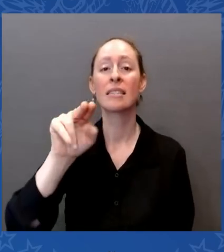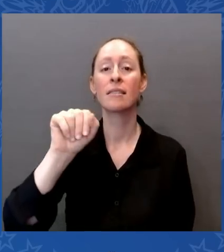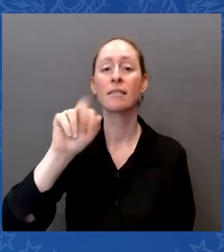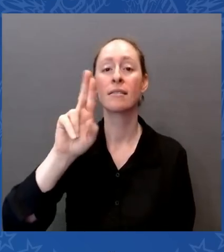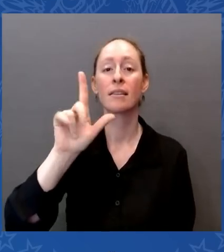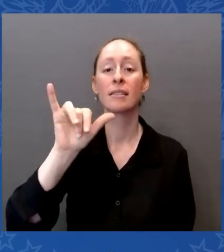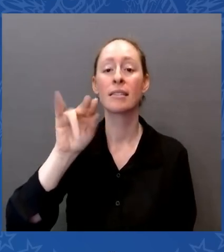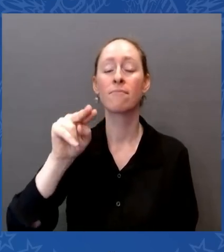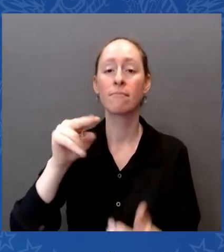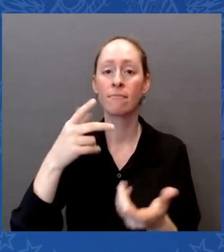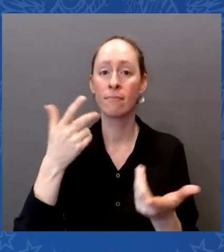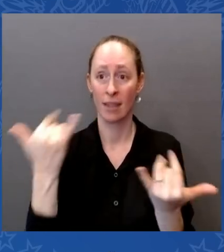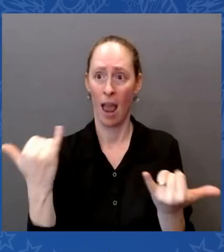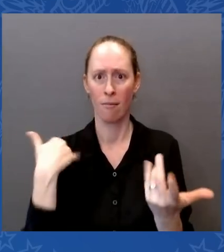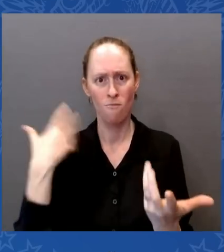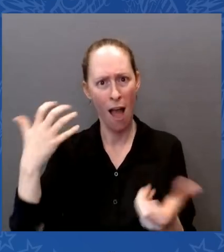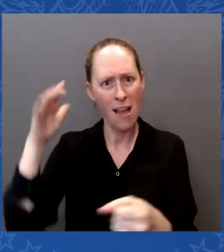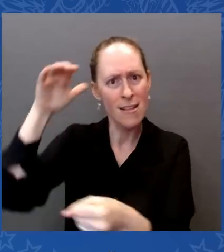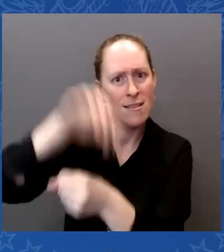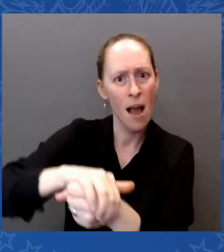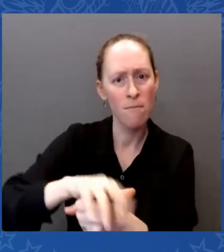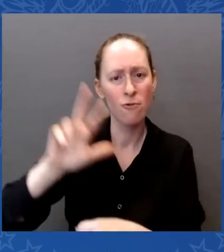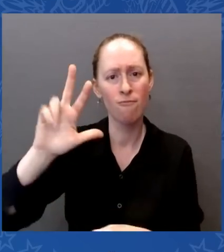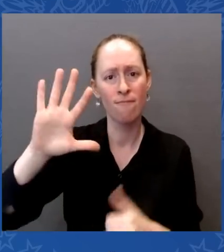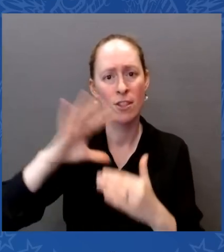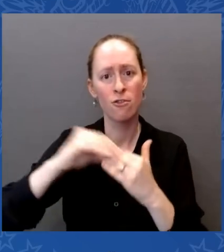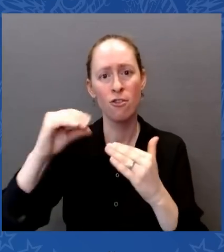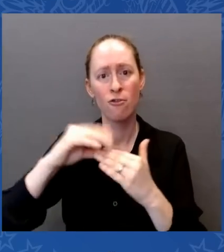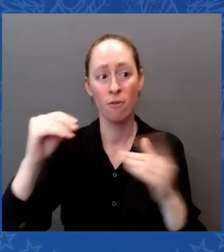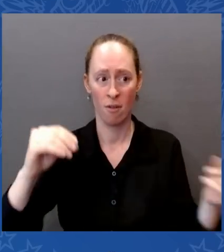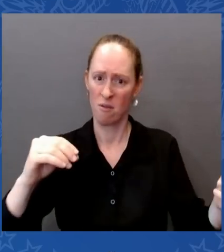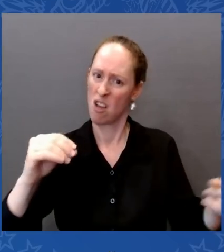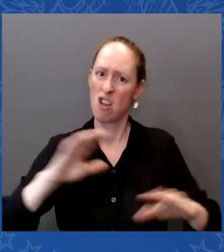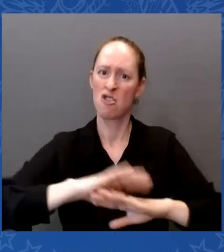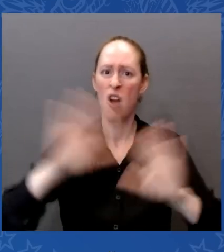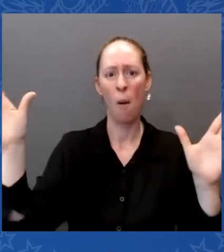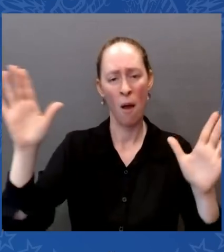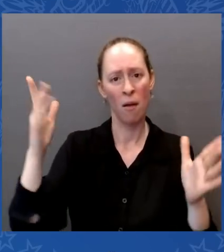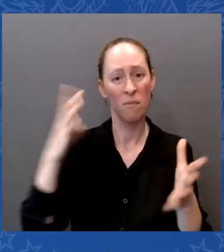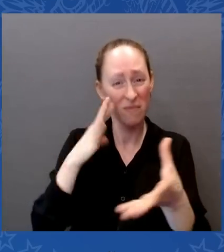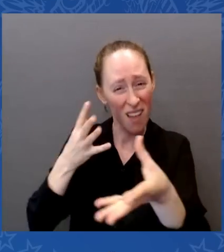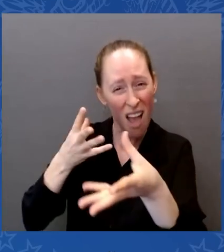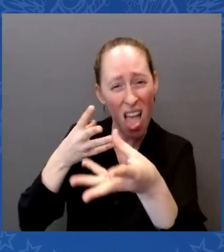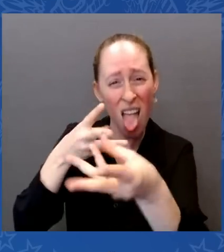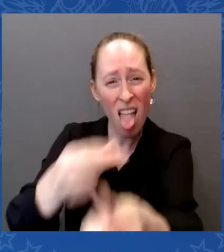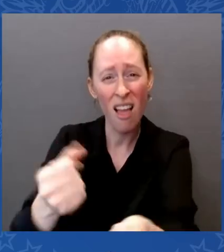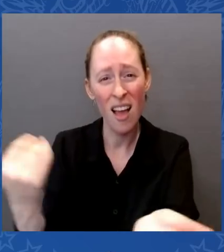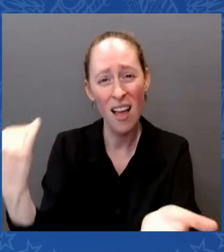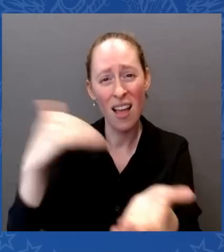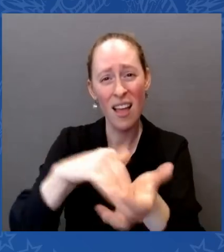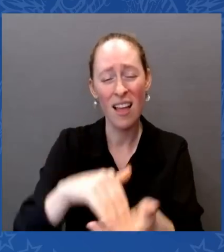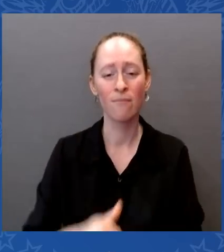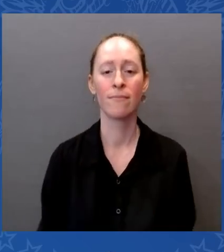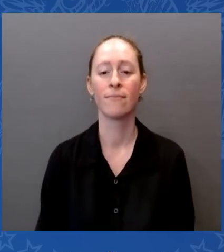The savings on healthcare premiums of $800 a year for millions of Americans under the Affordable Care Act -- gone.